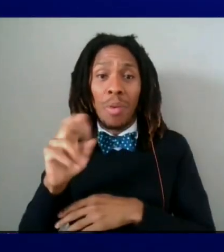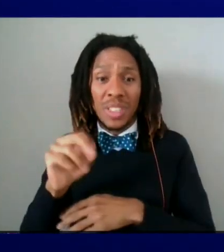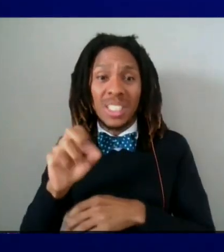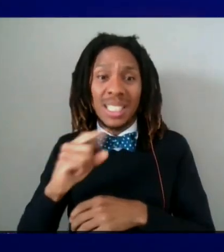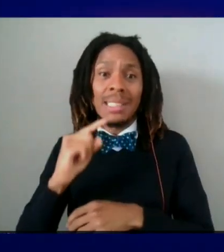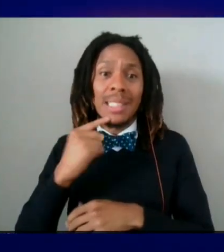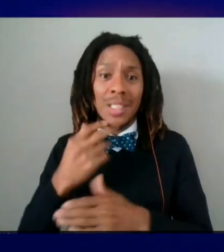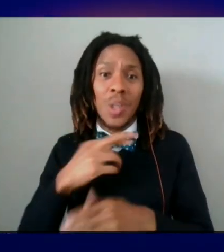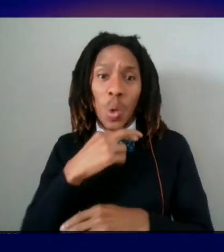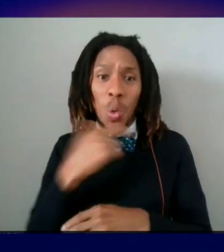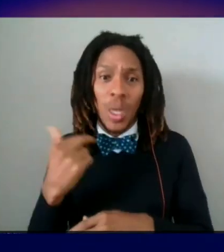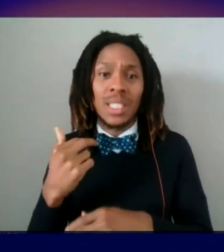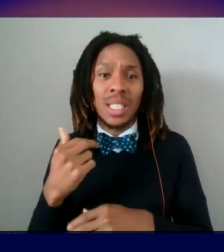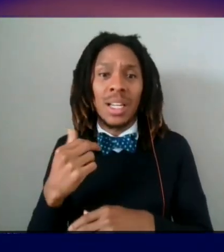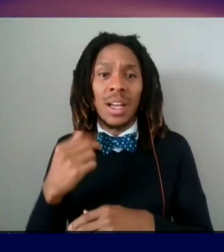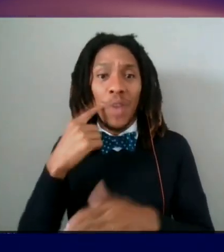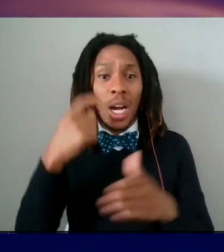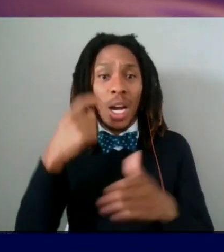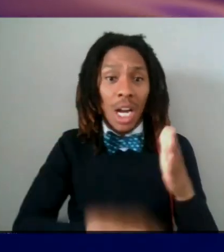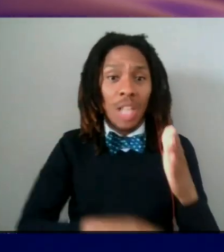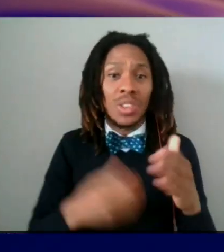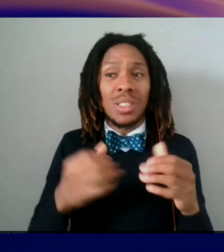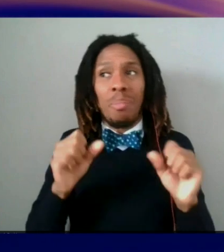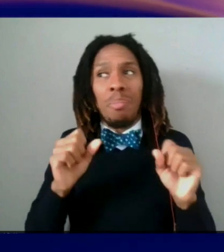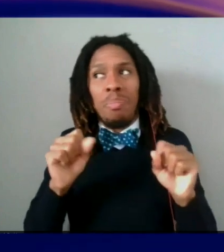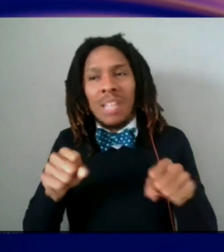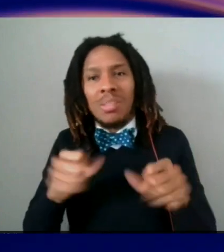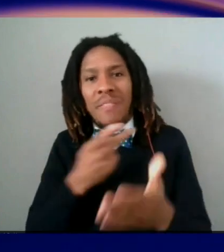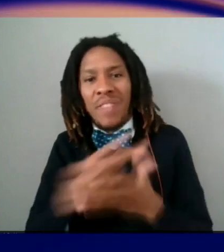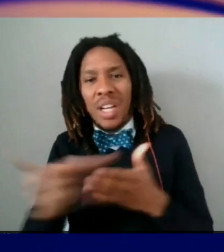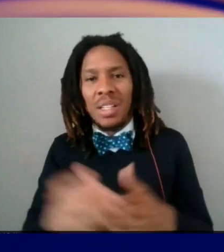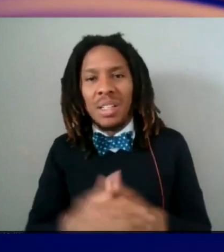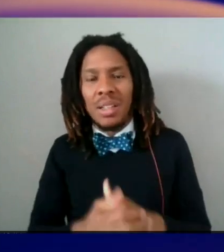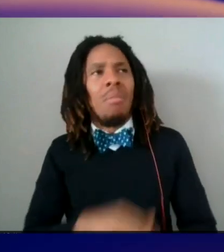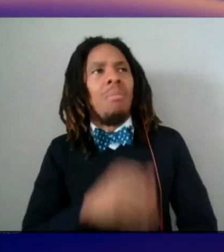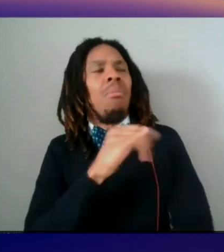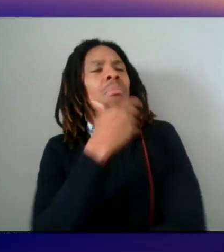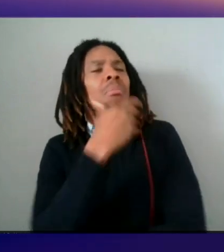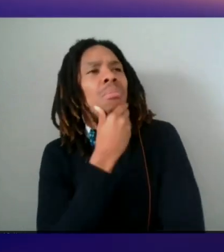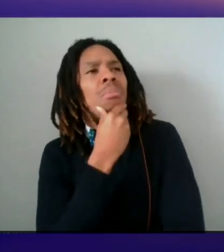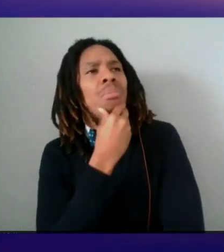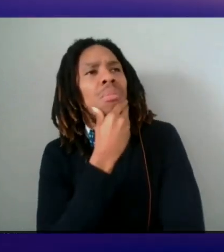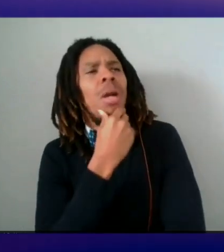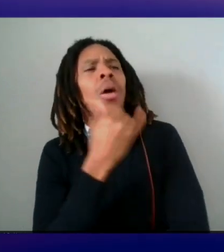or the probability of failure. Interesting. Okay, so we actually should talk about cost for a bit.